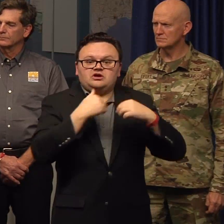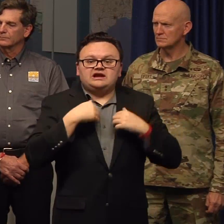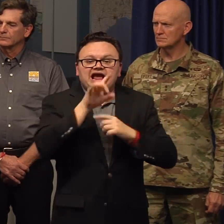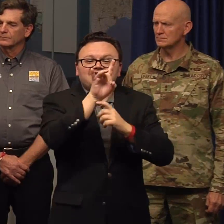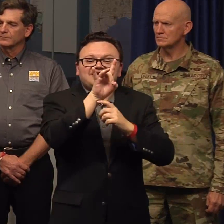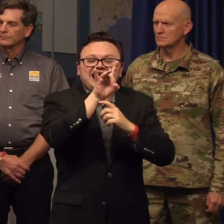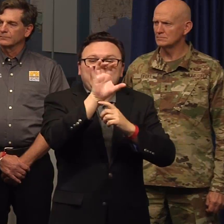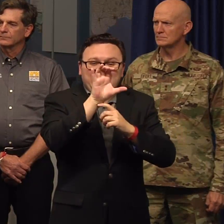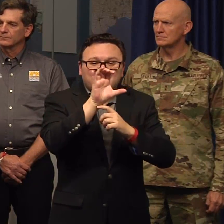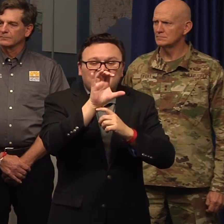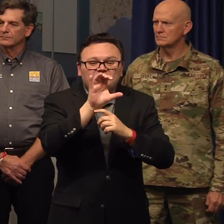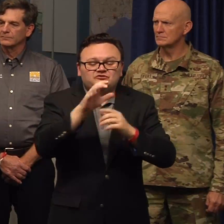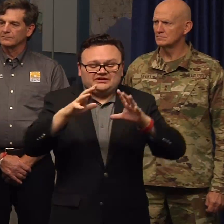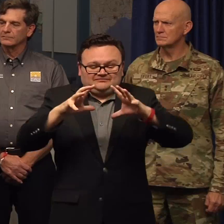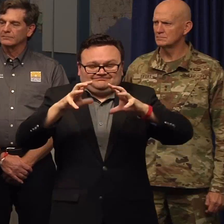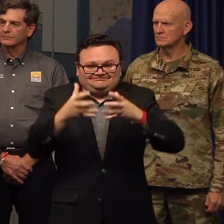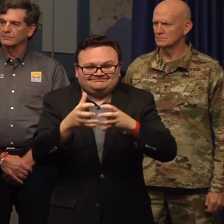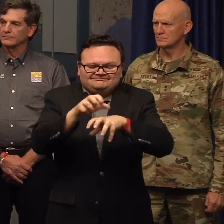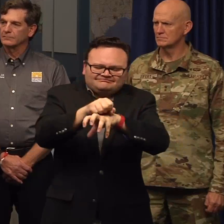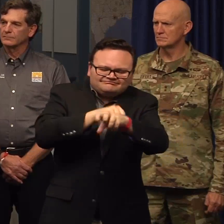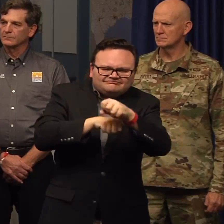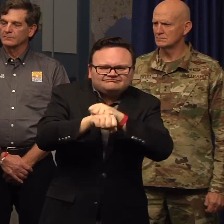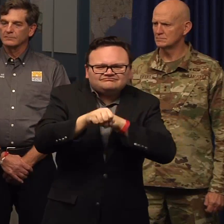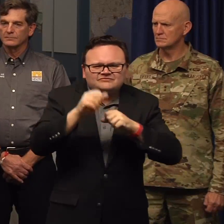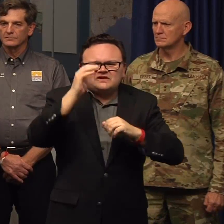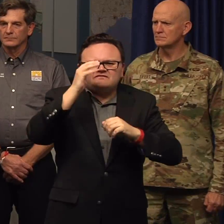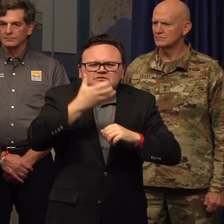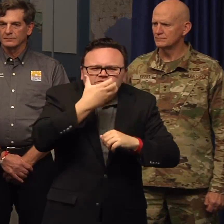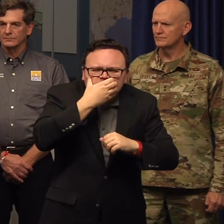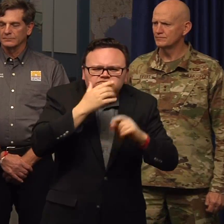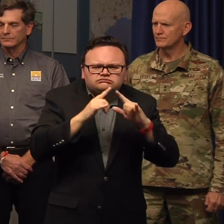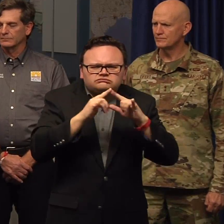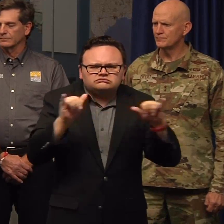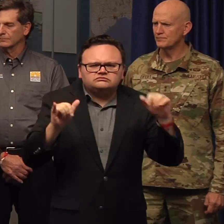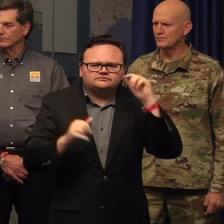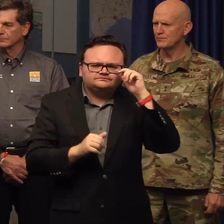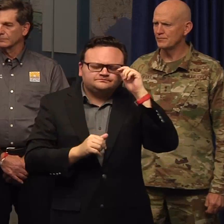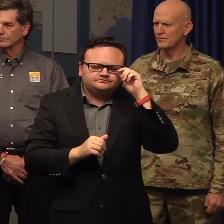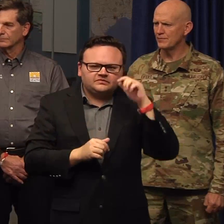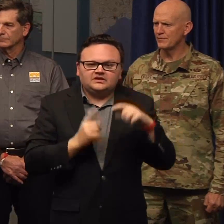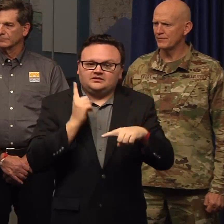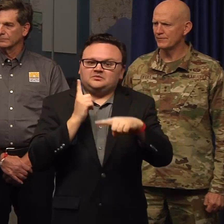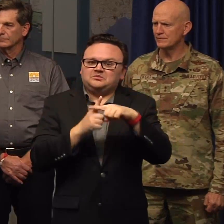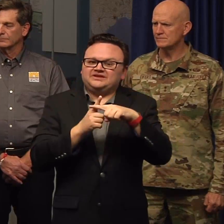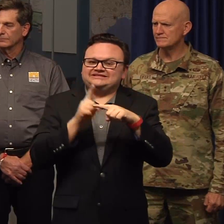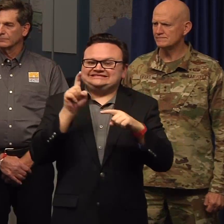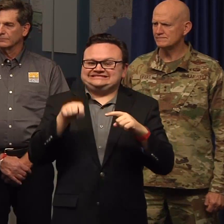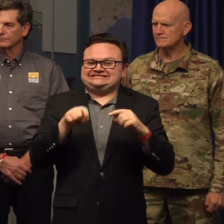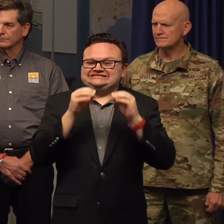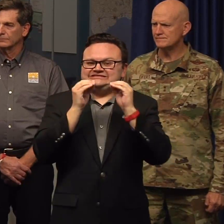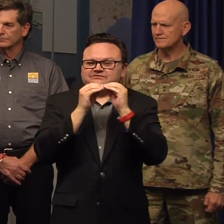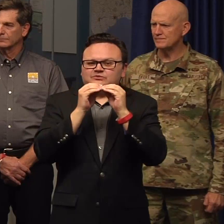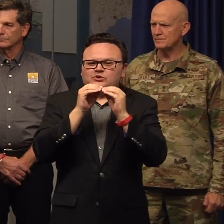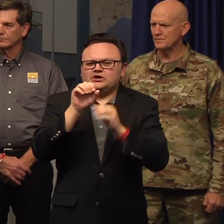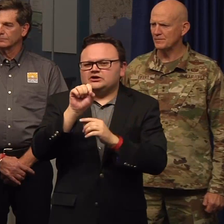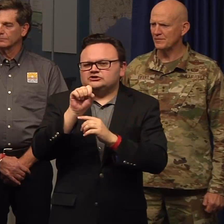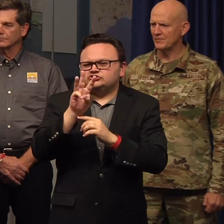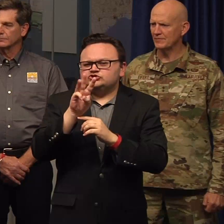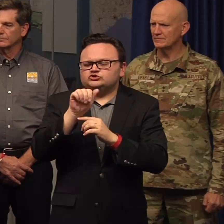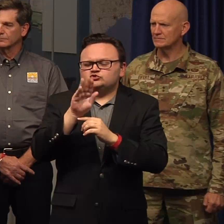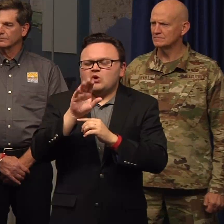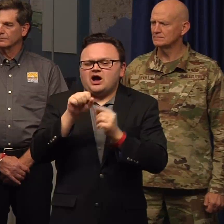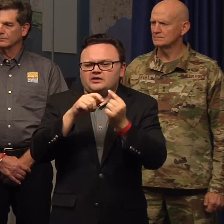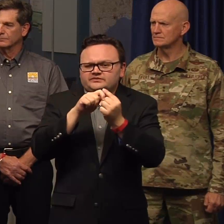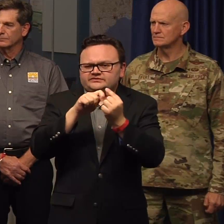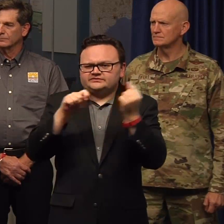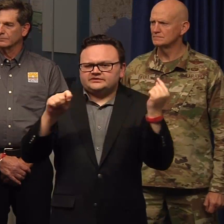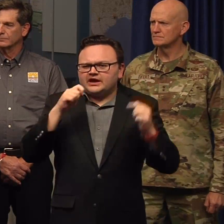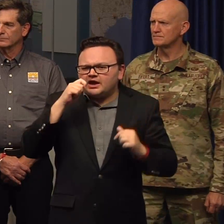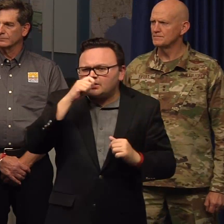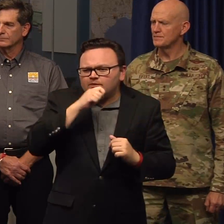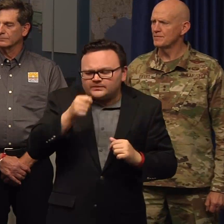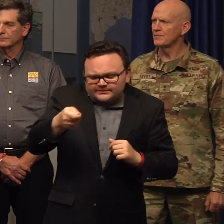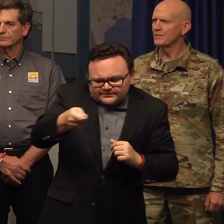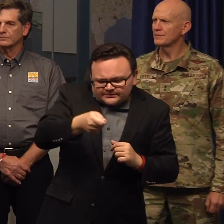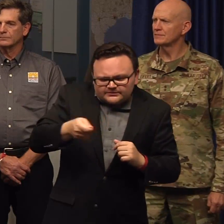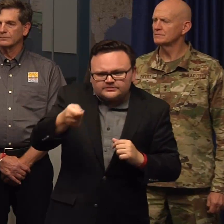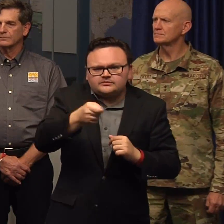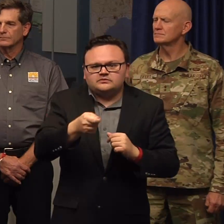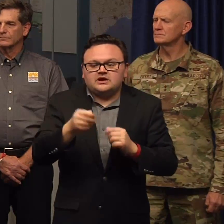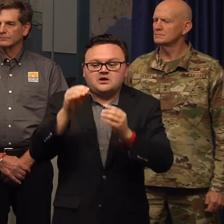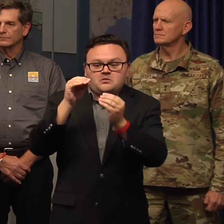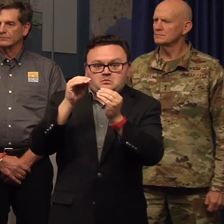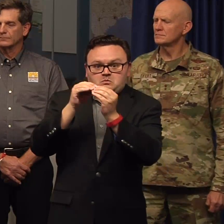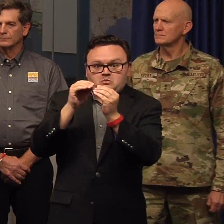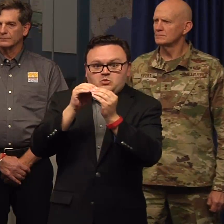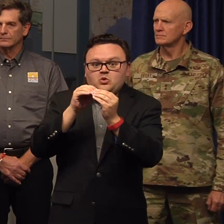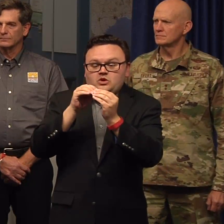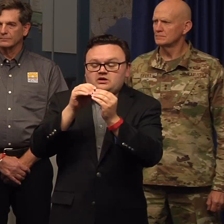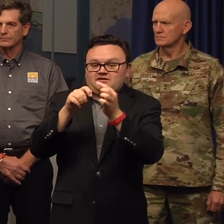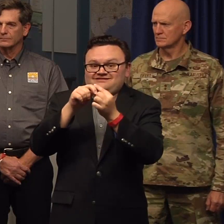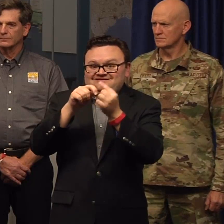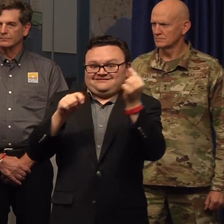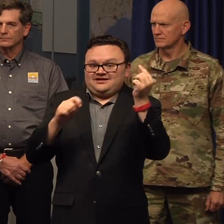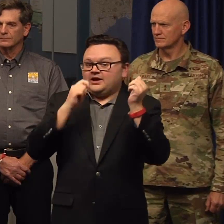THERE'S 800 SETS OF PPE FOR THE